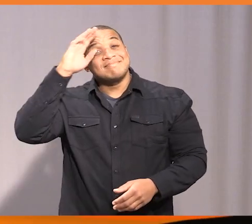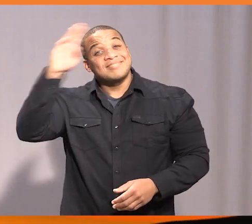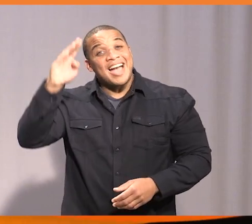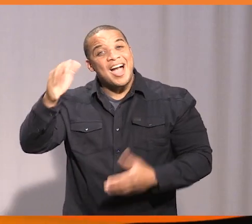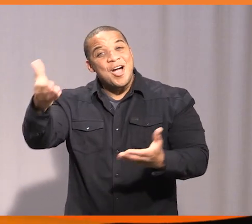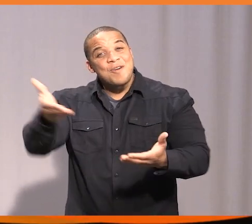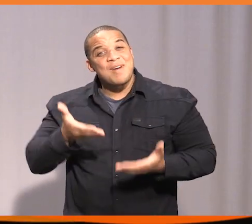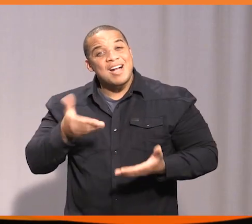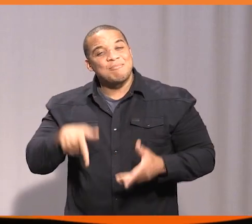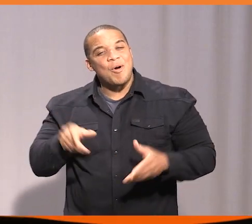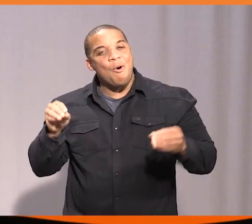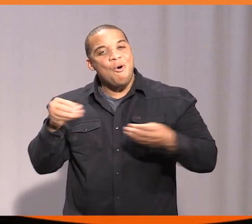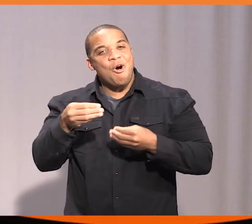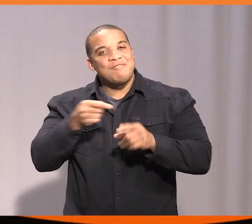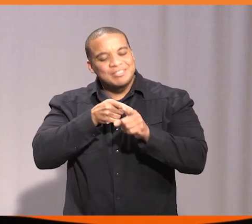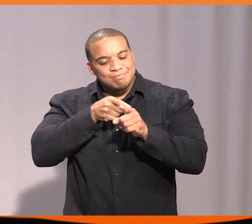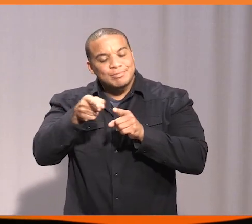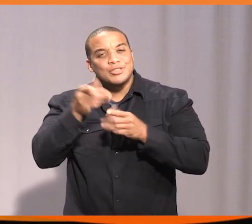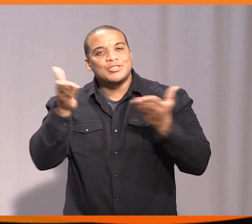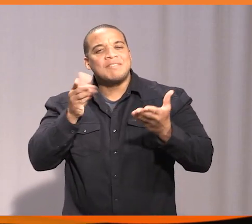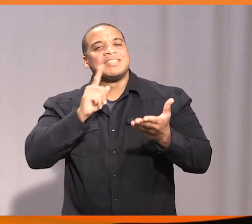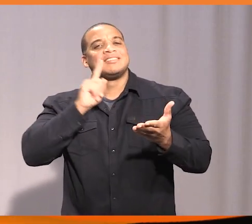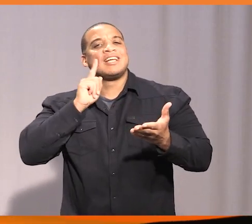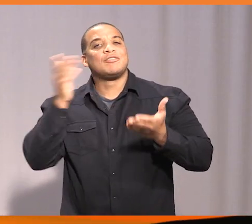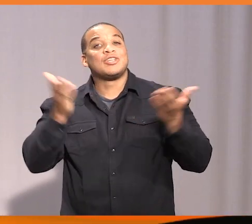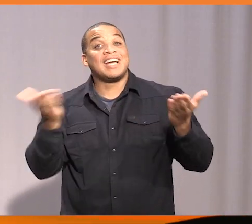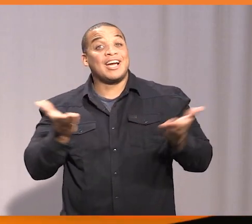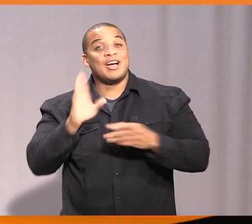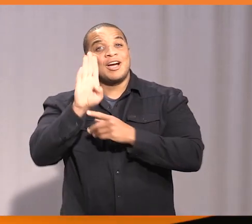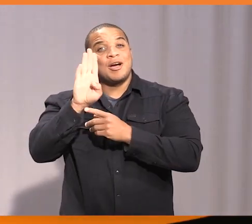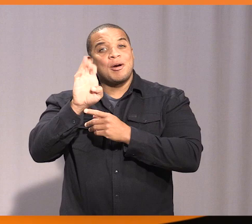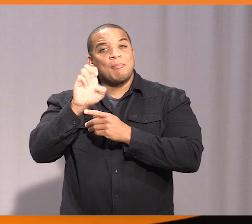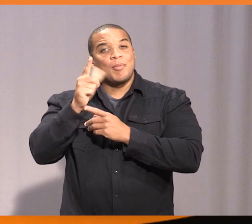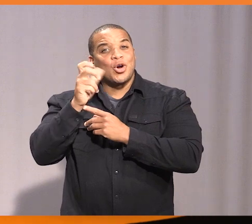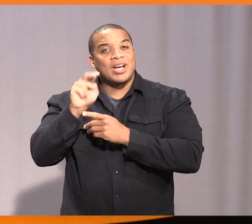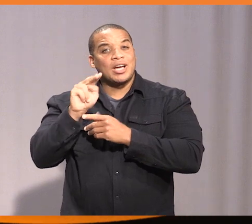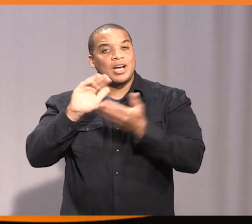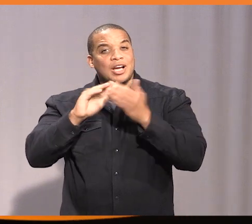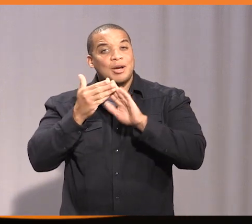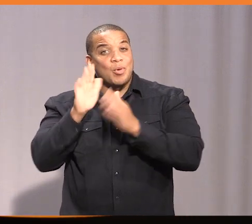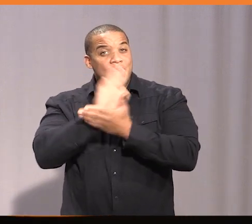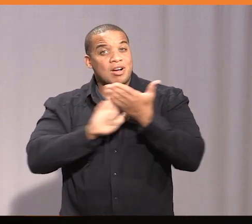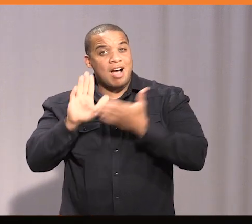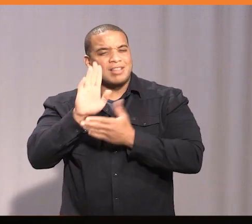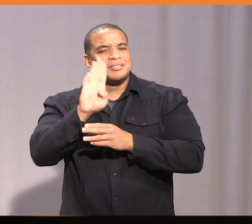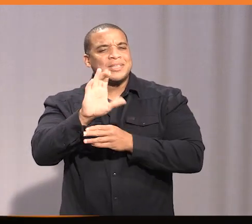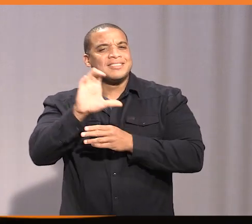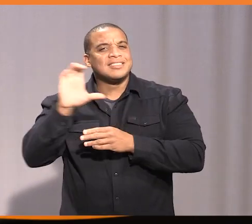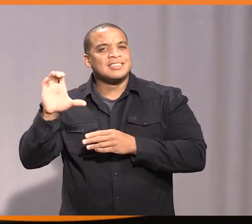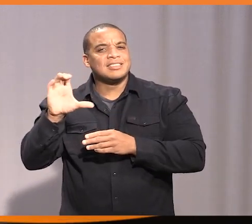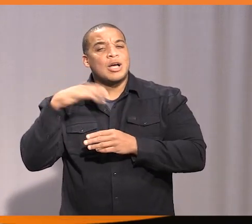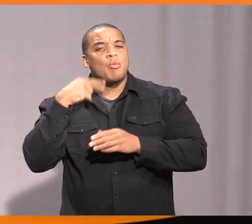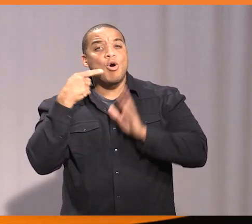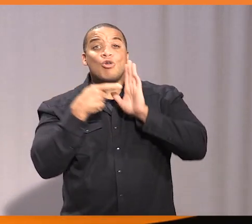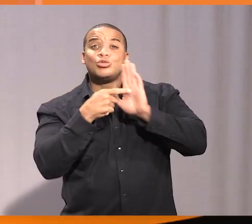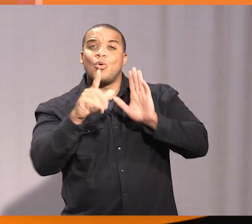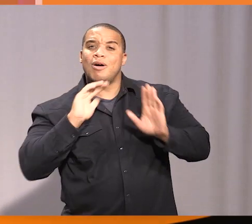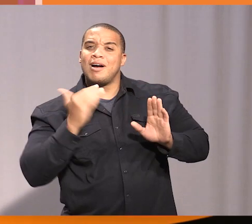Welcome to the Office of Specialized Services and Deaf Services, here at Bergen Community College. I'm going to show you guys our site of the website.